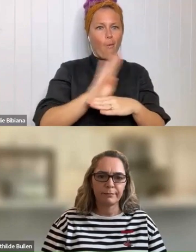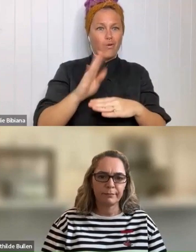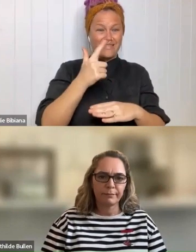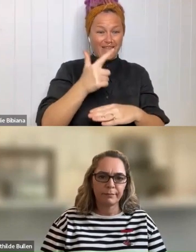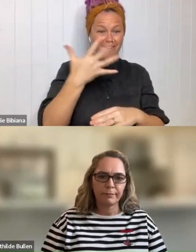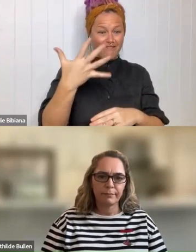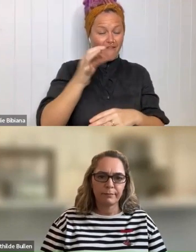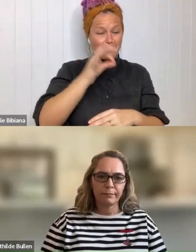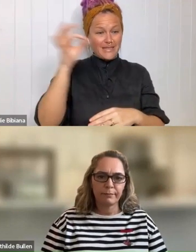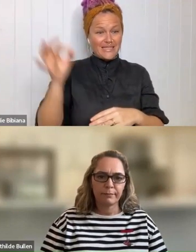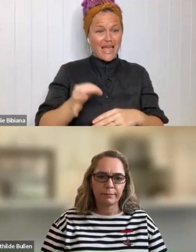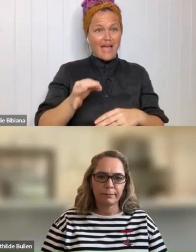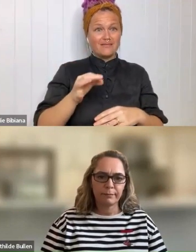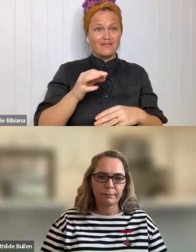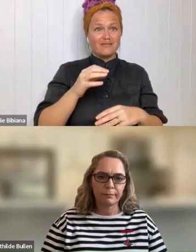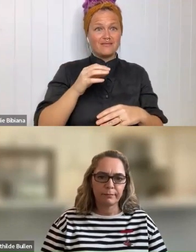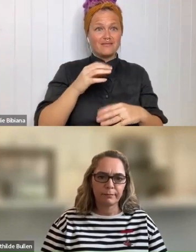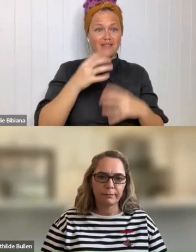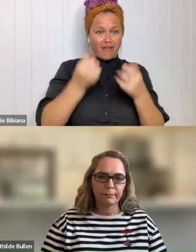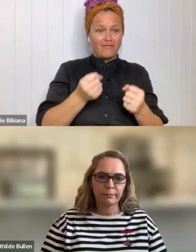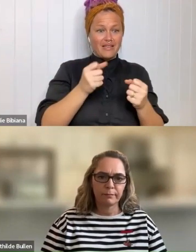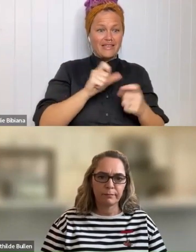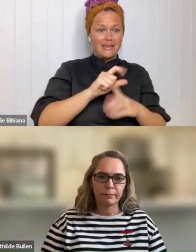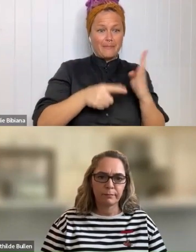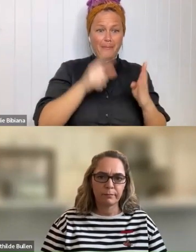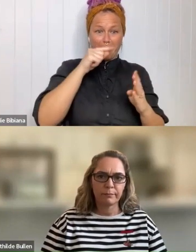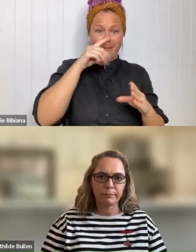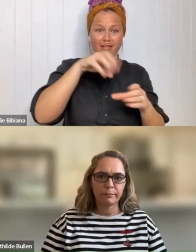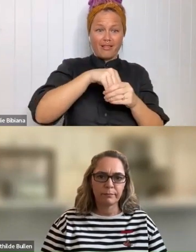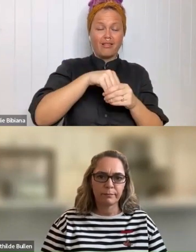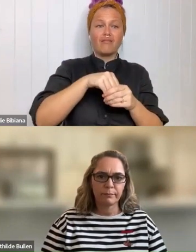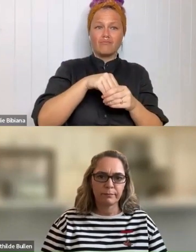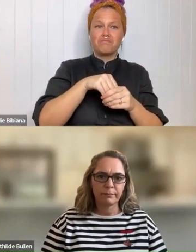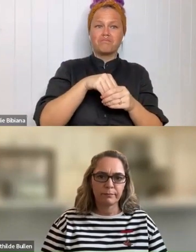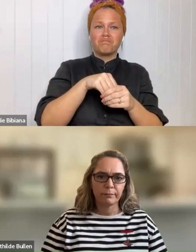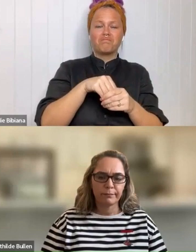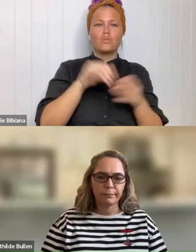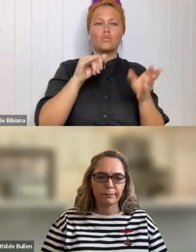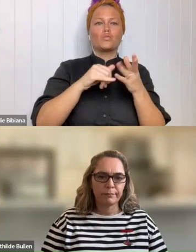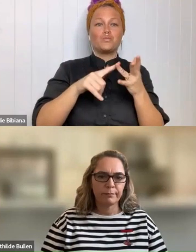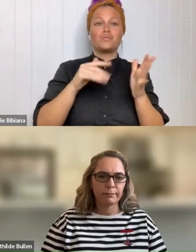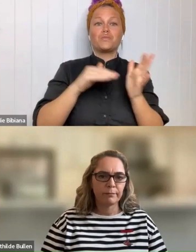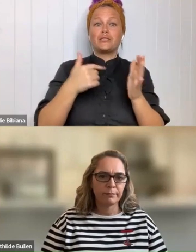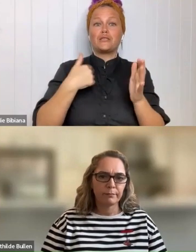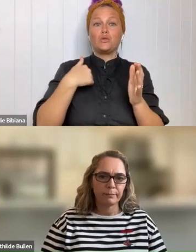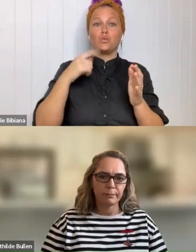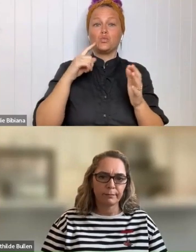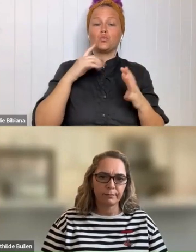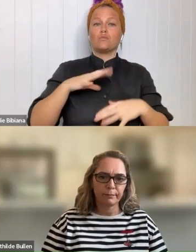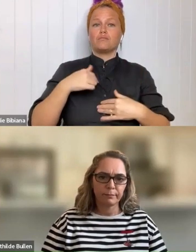disabled, disabled people. So I am going to the first topic that